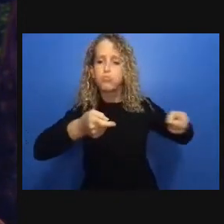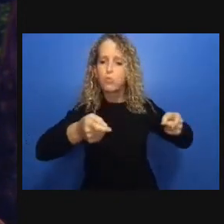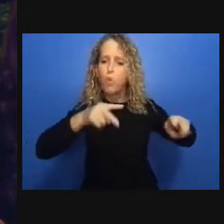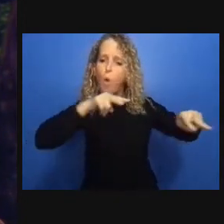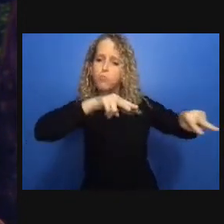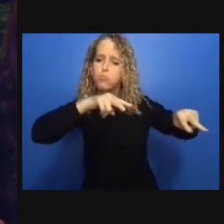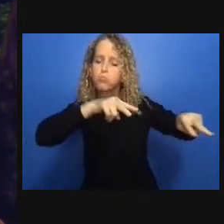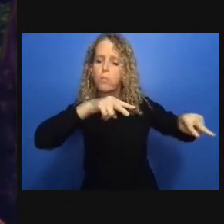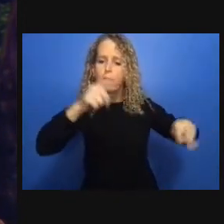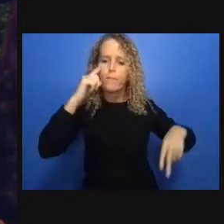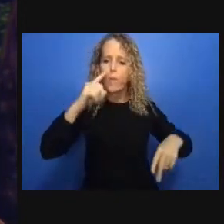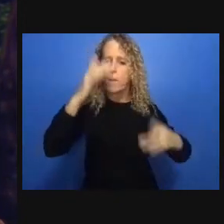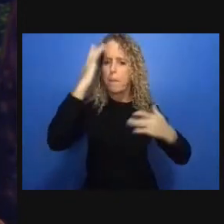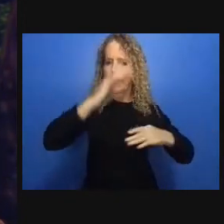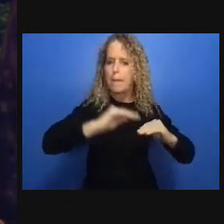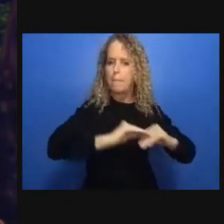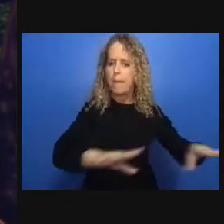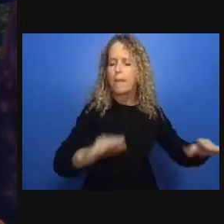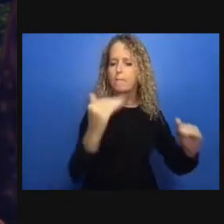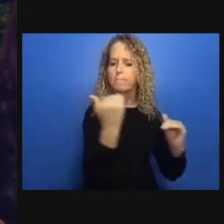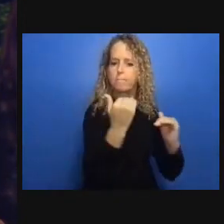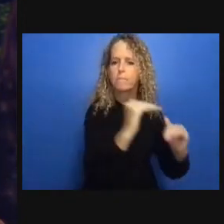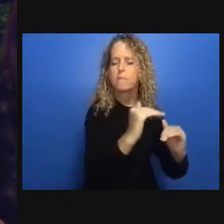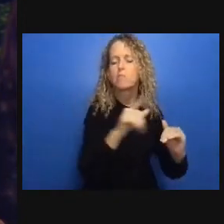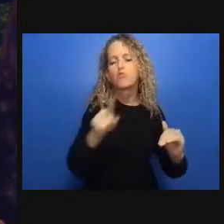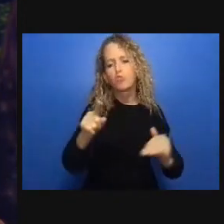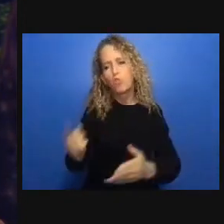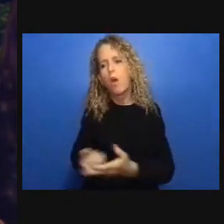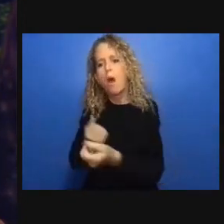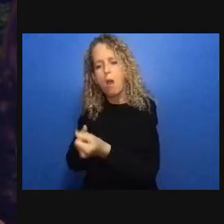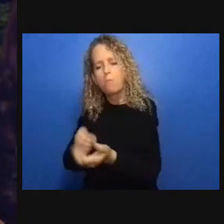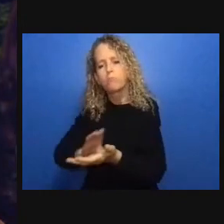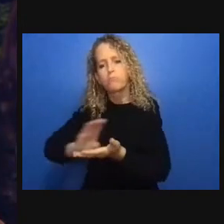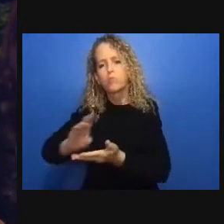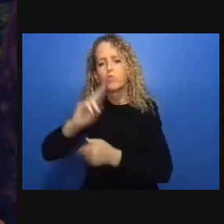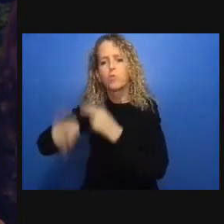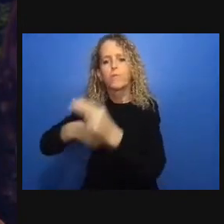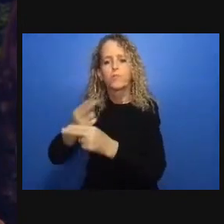what the social outcome of that would be and so i'd really really be interested and appreciative